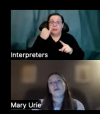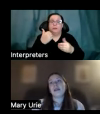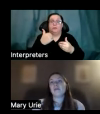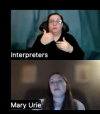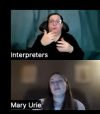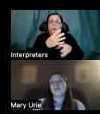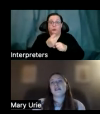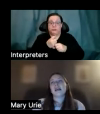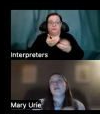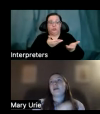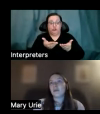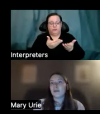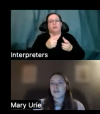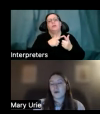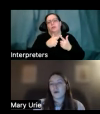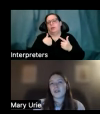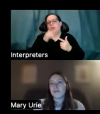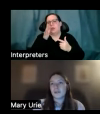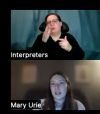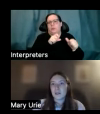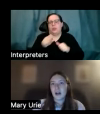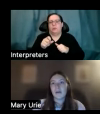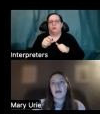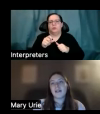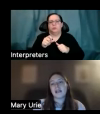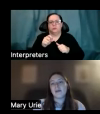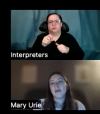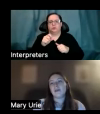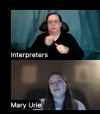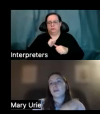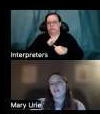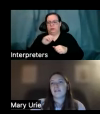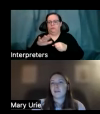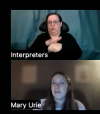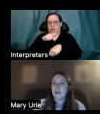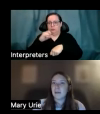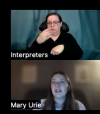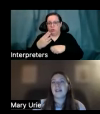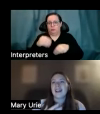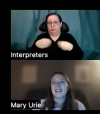wouldn't be able, like I would be able to hold a full time job, and then I would be able to provide for my family. And